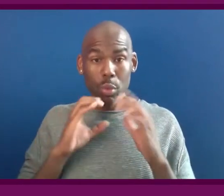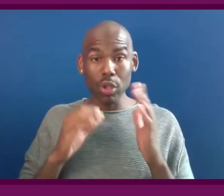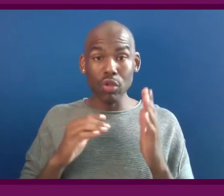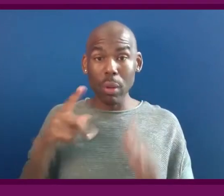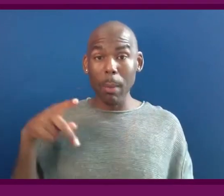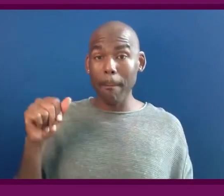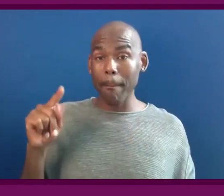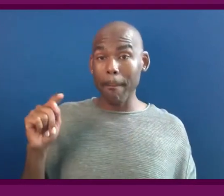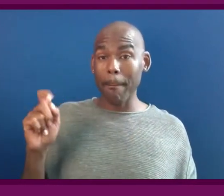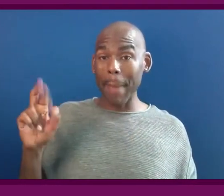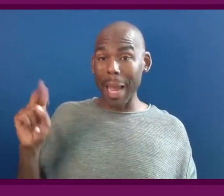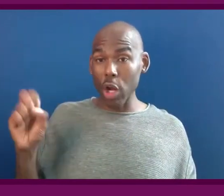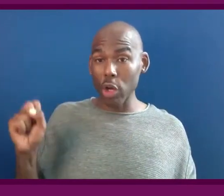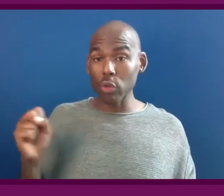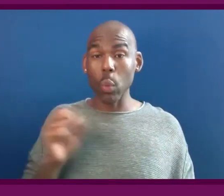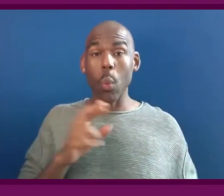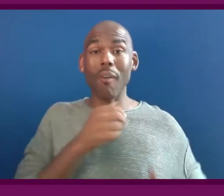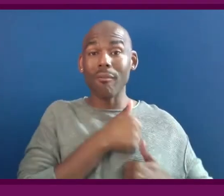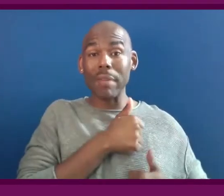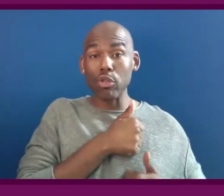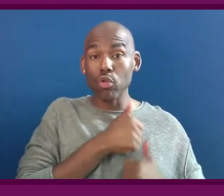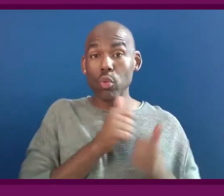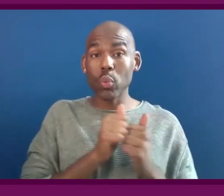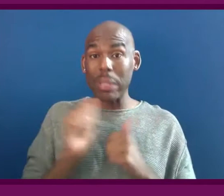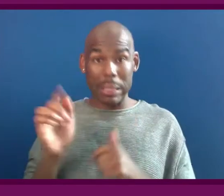patterns or veterans with disabilities?